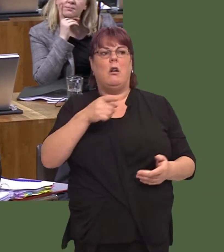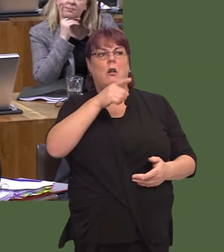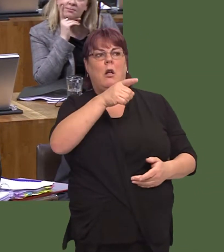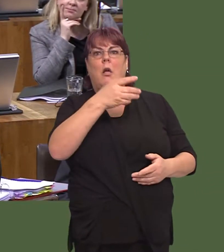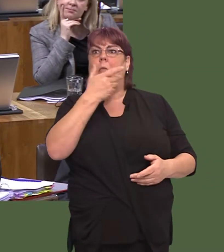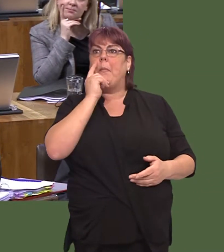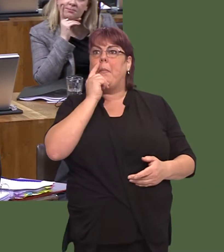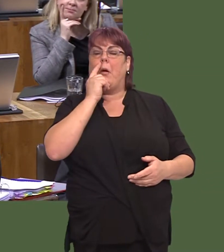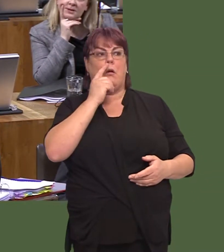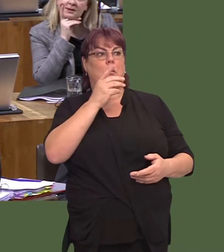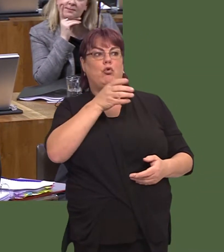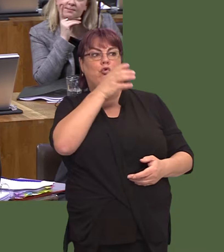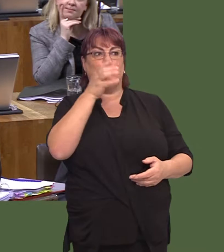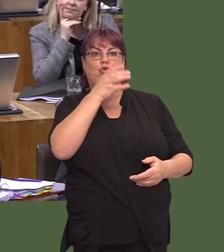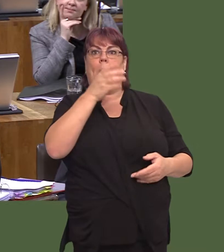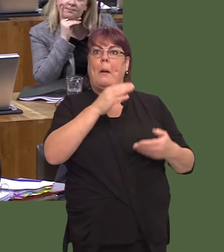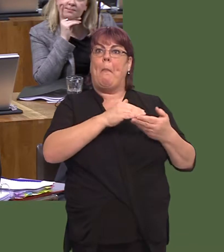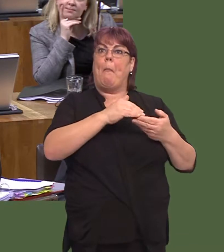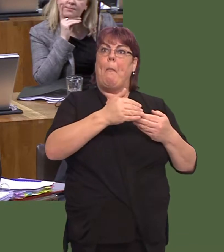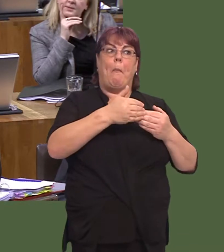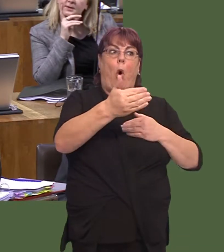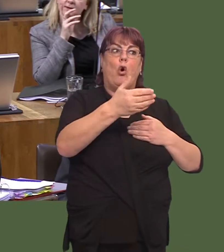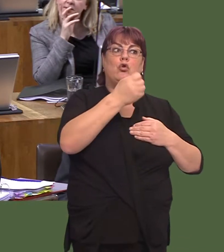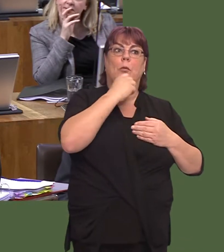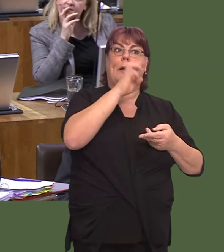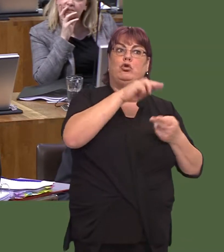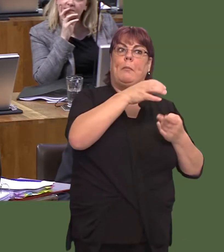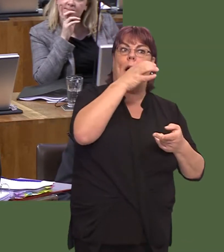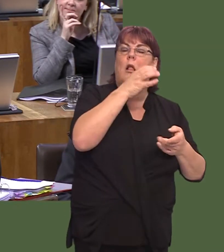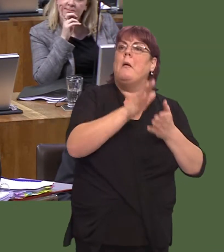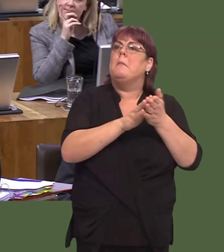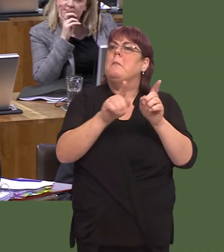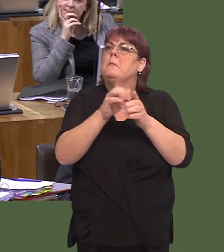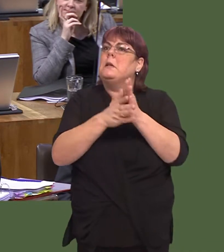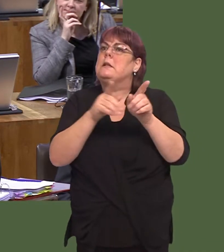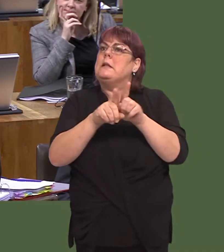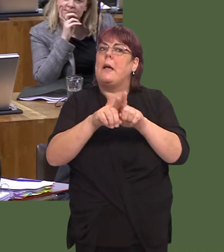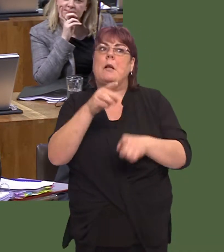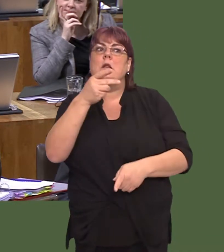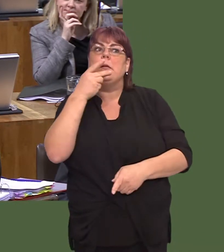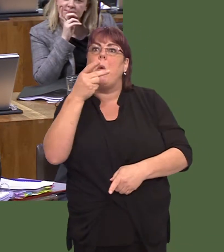tobacco, because thatís disproportionately regressive as well, so letís reduce the tax on tobacco as well.